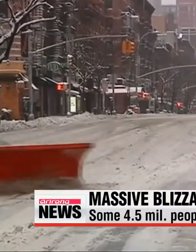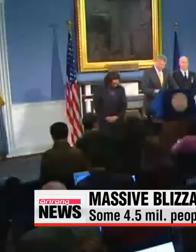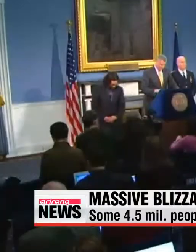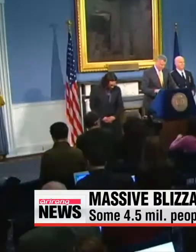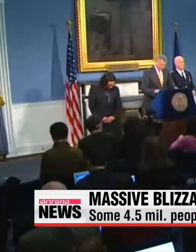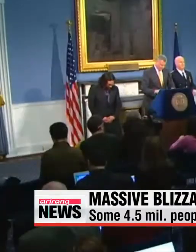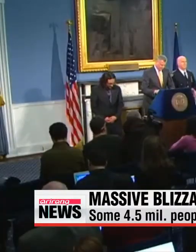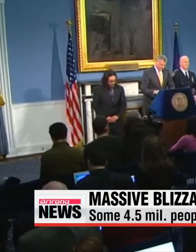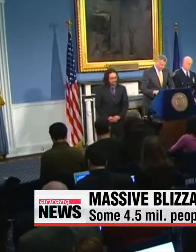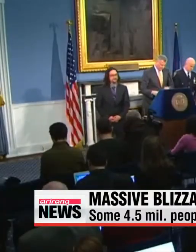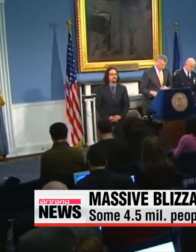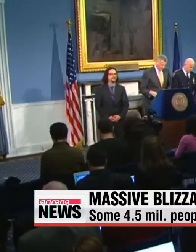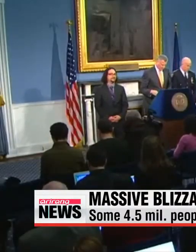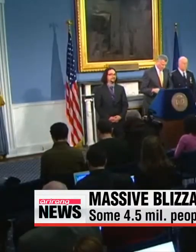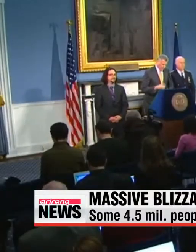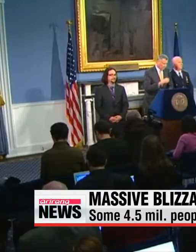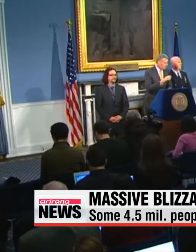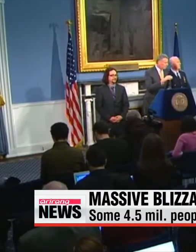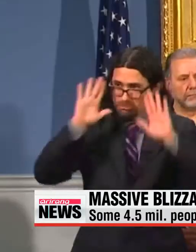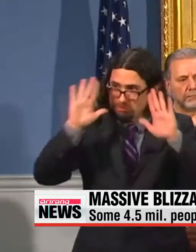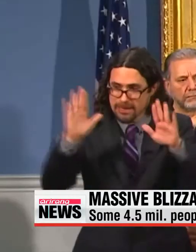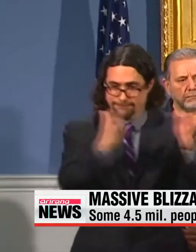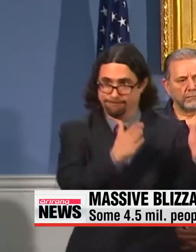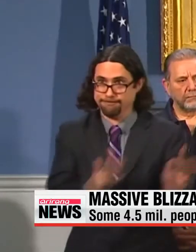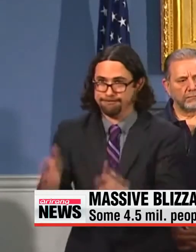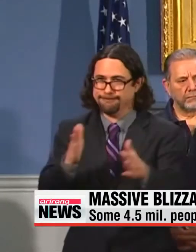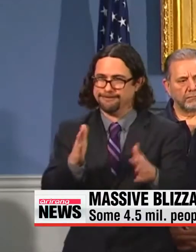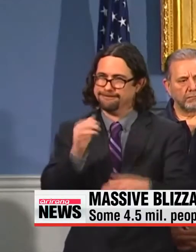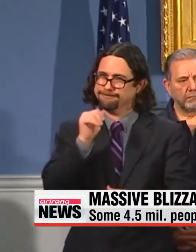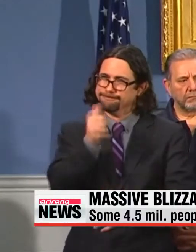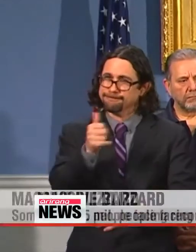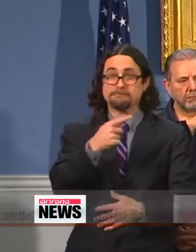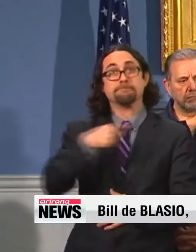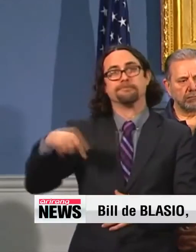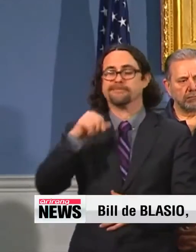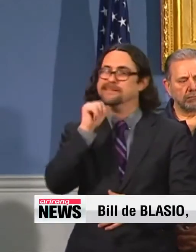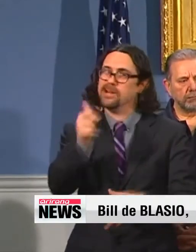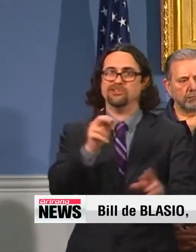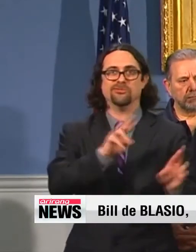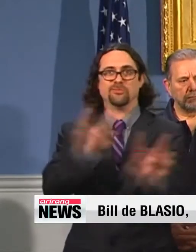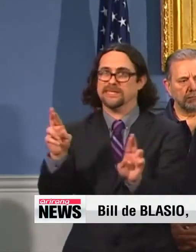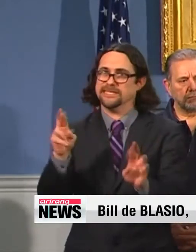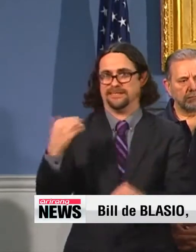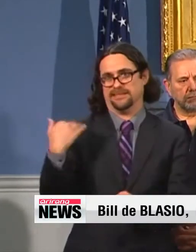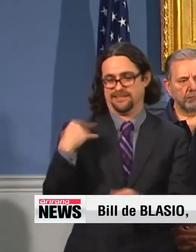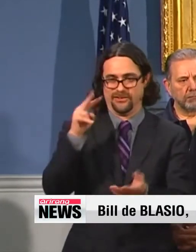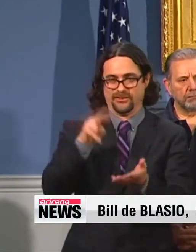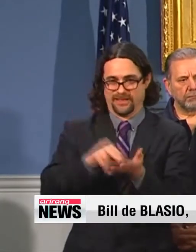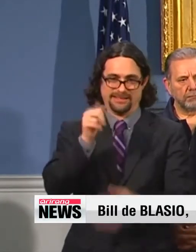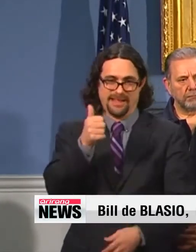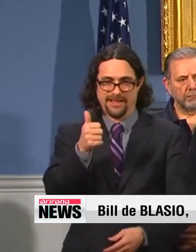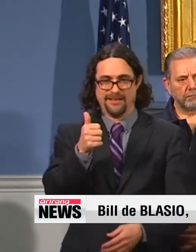"Would you rather be ahead of the action or behind? Would you rather be prepared or unprepared?